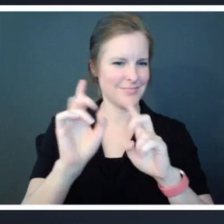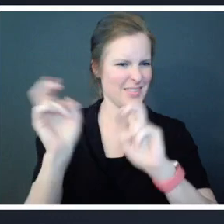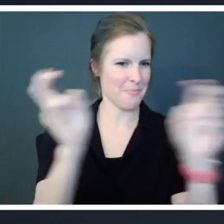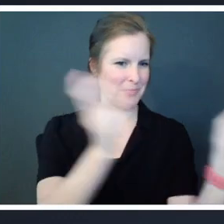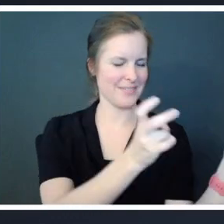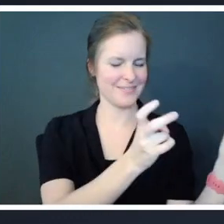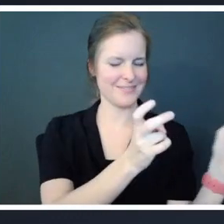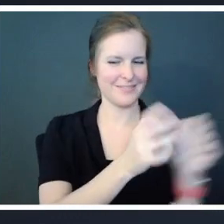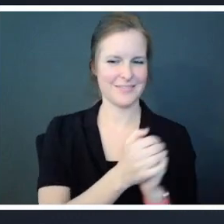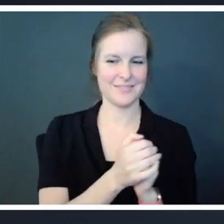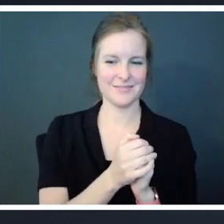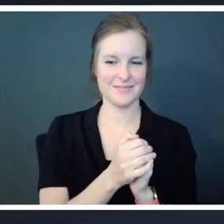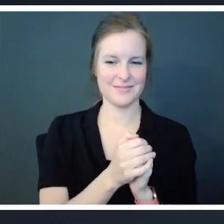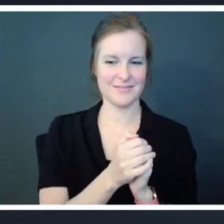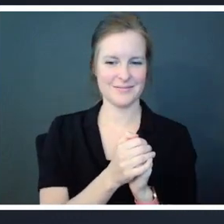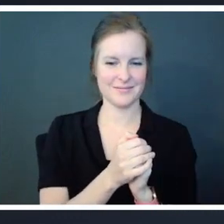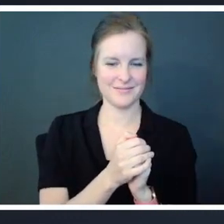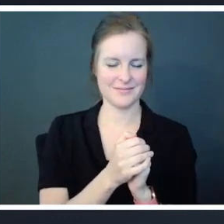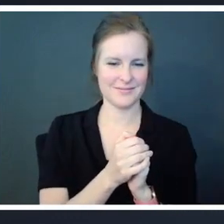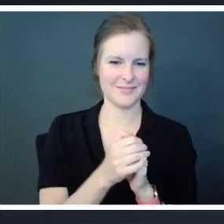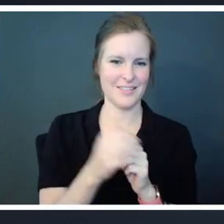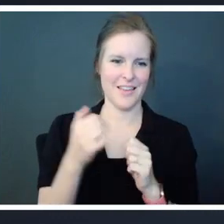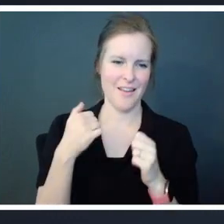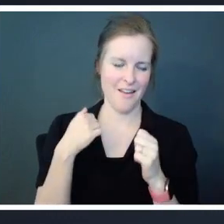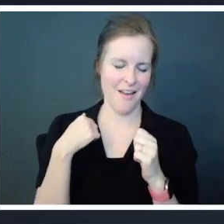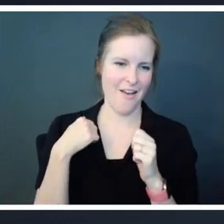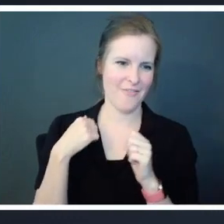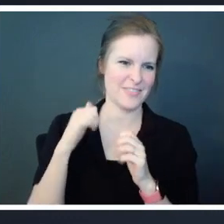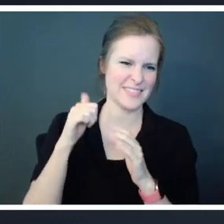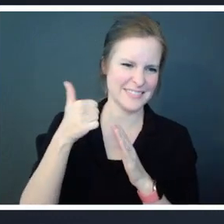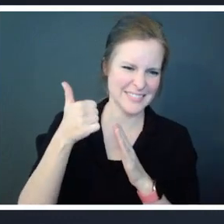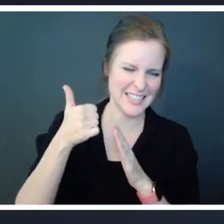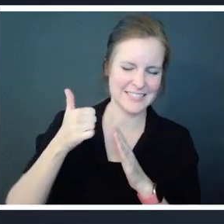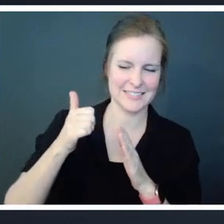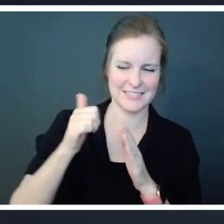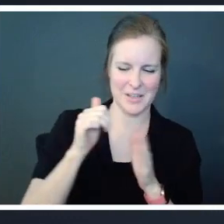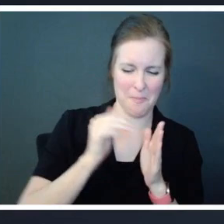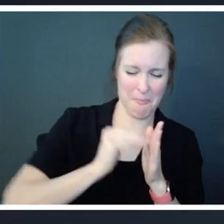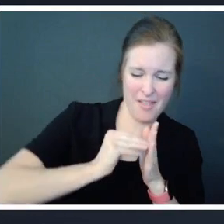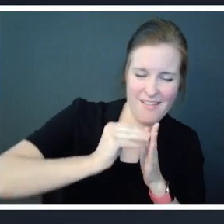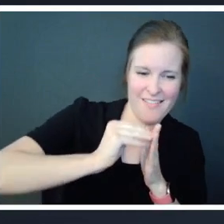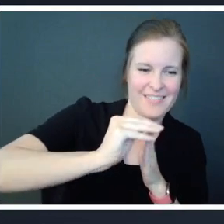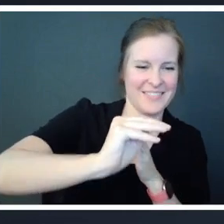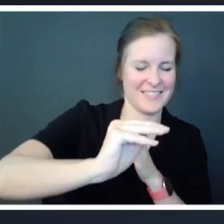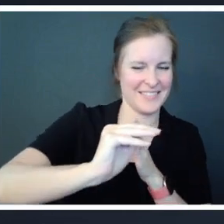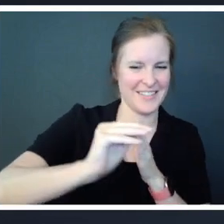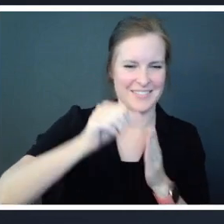of individual stamps are printed. And then those tiny messengers travel throughout the country and